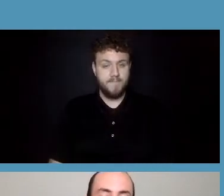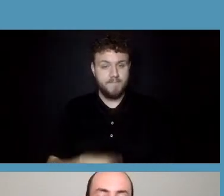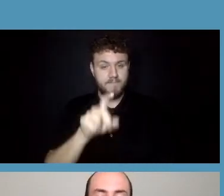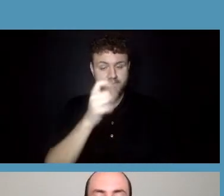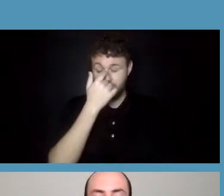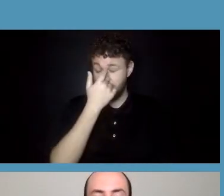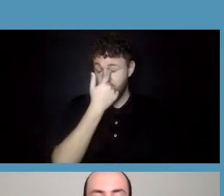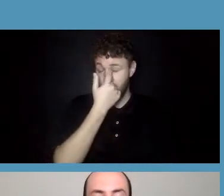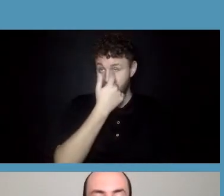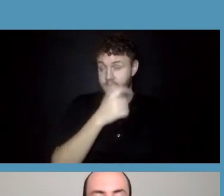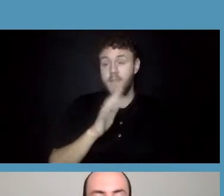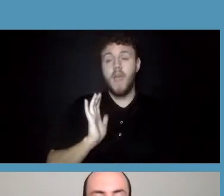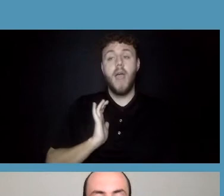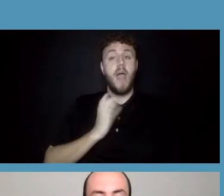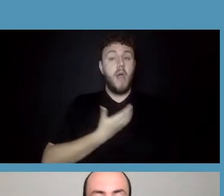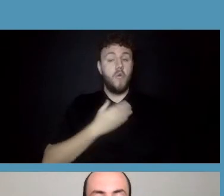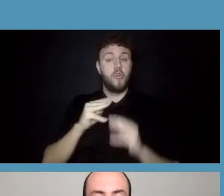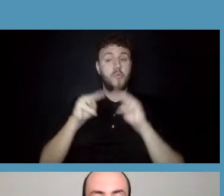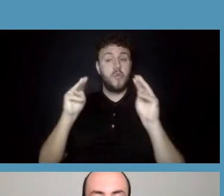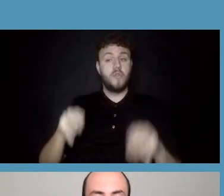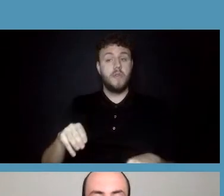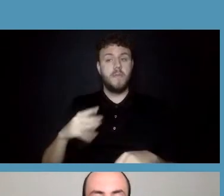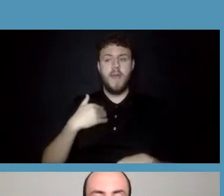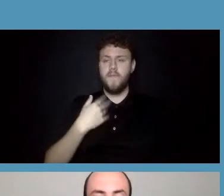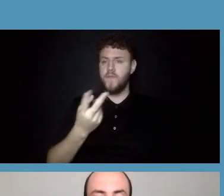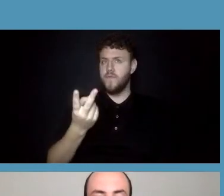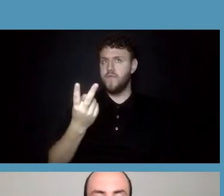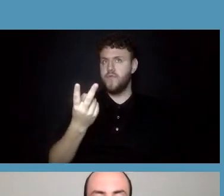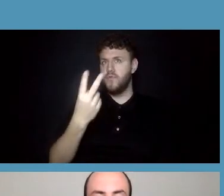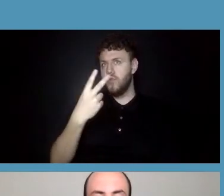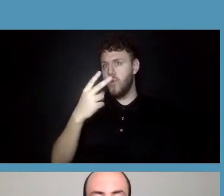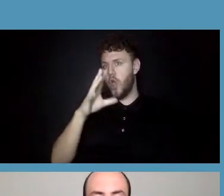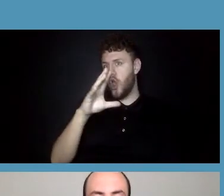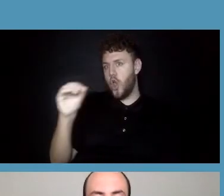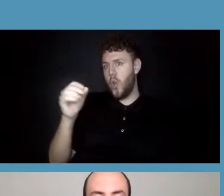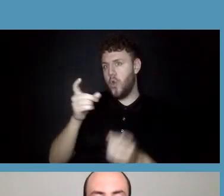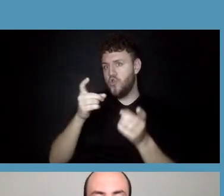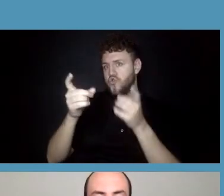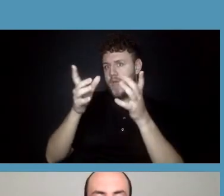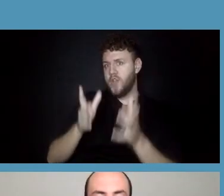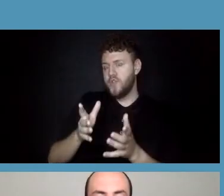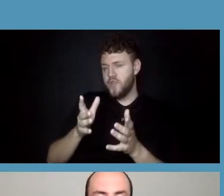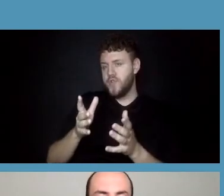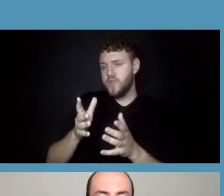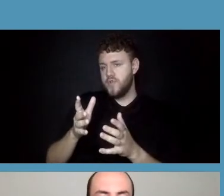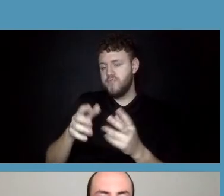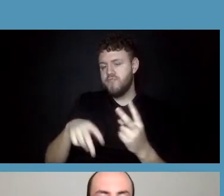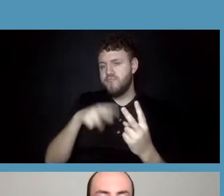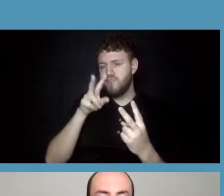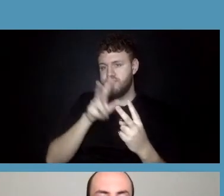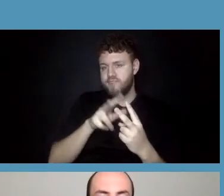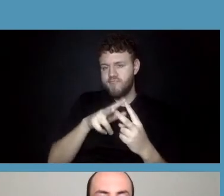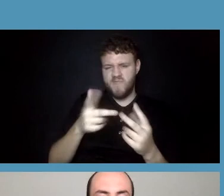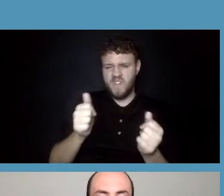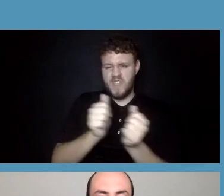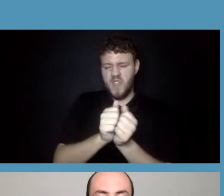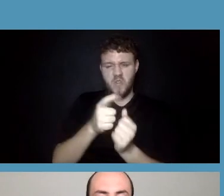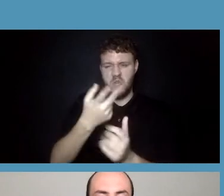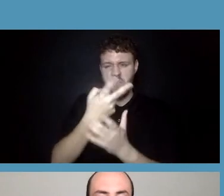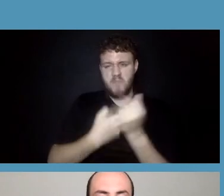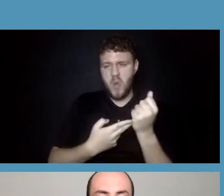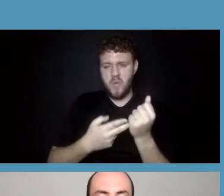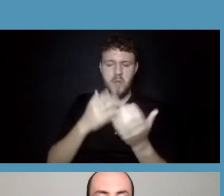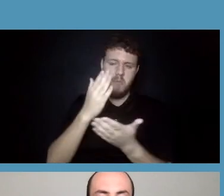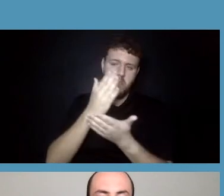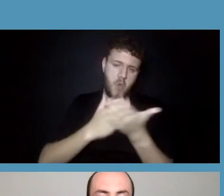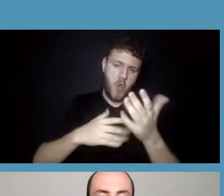Our Museum has two co-directors and together they are both part-time but equal one full-time